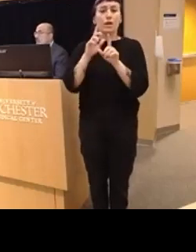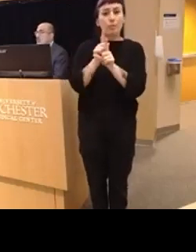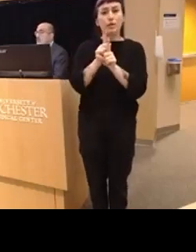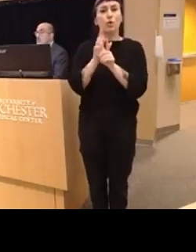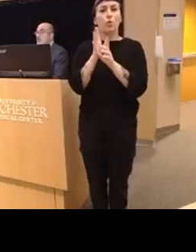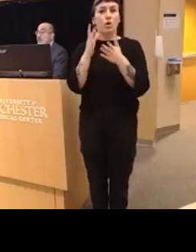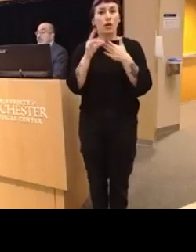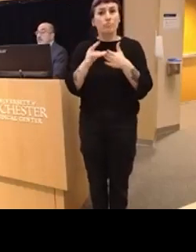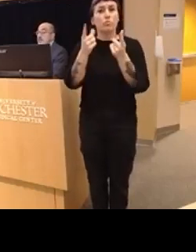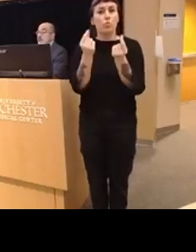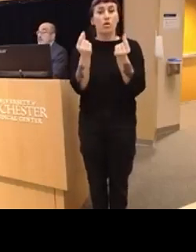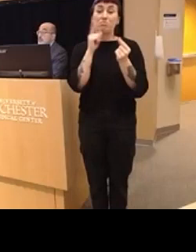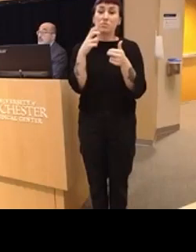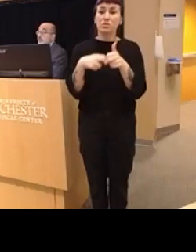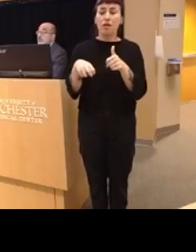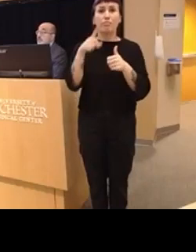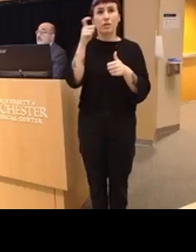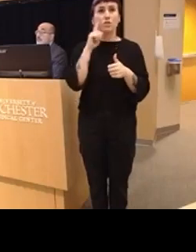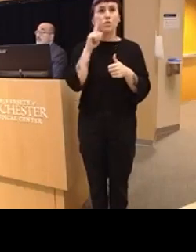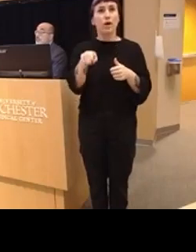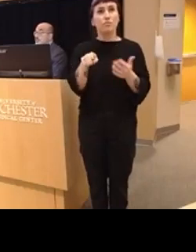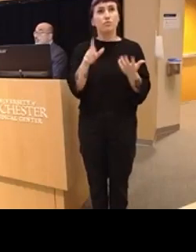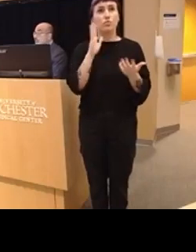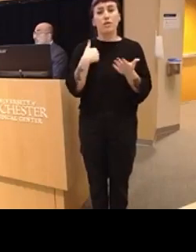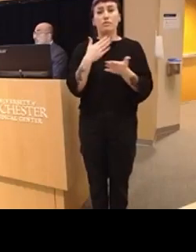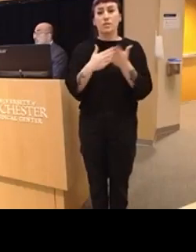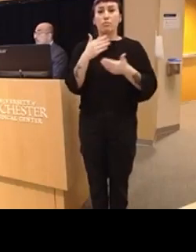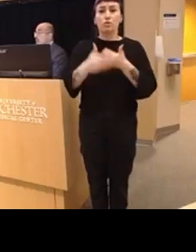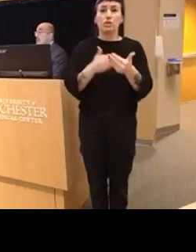them and what to do and it it's tough because you do have to get some procedure experience you know